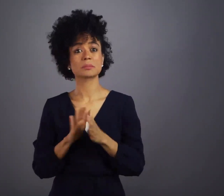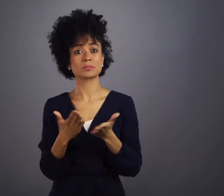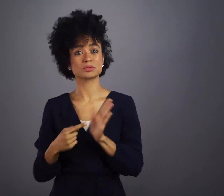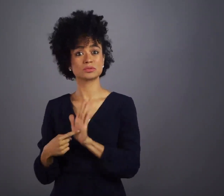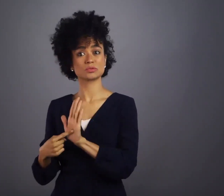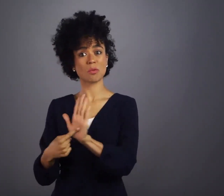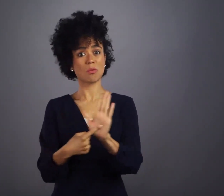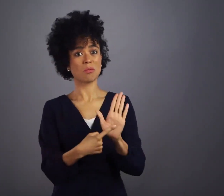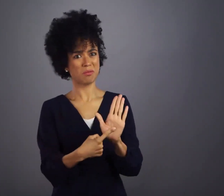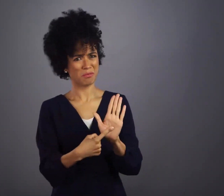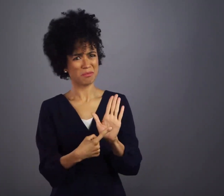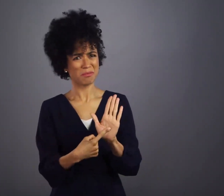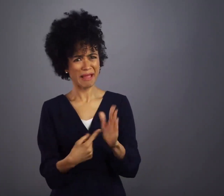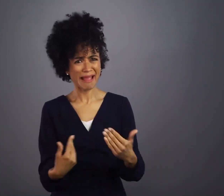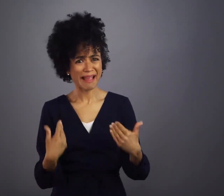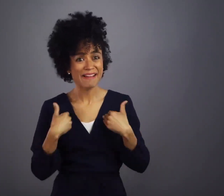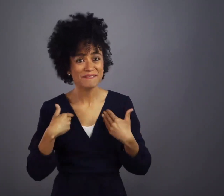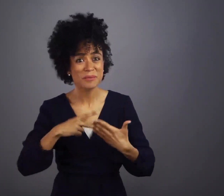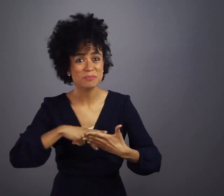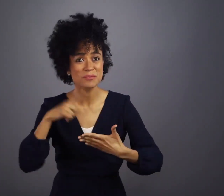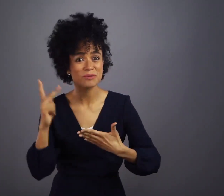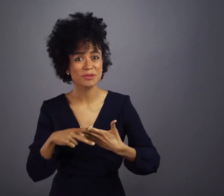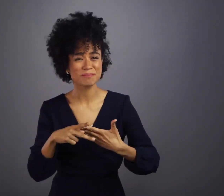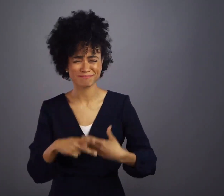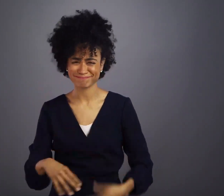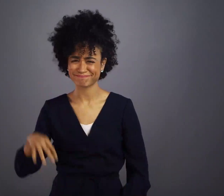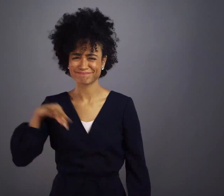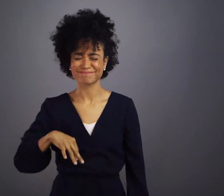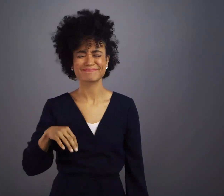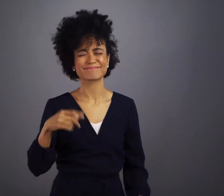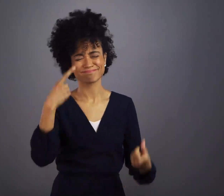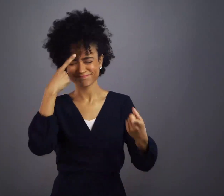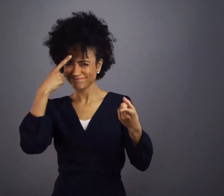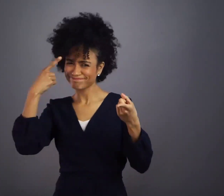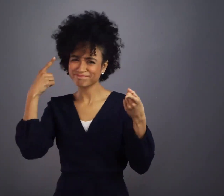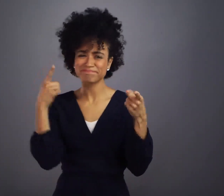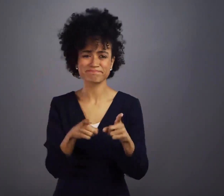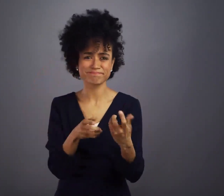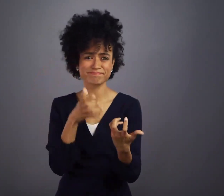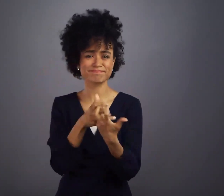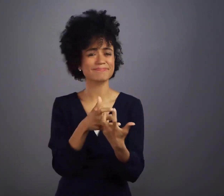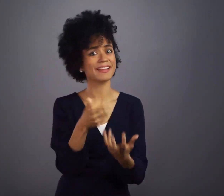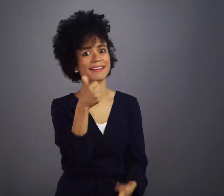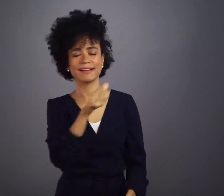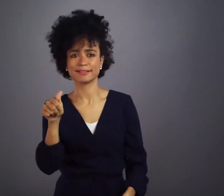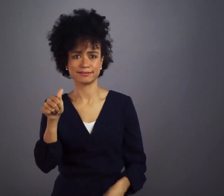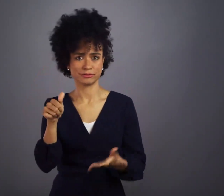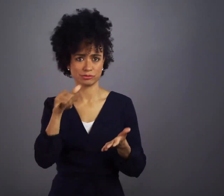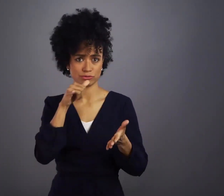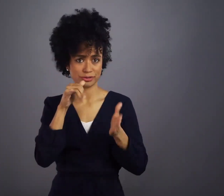This should suggest a useful program for anyone concerned with a drinking problem.